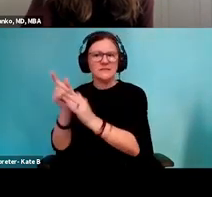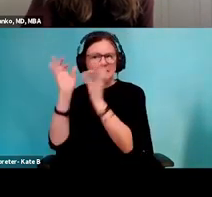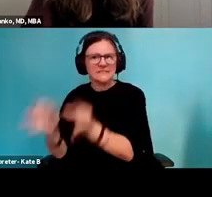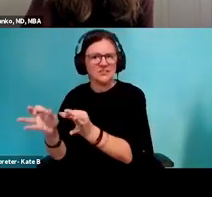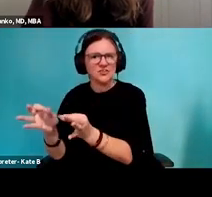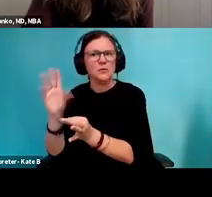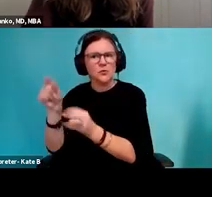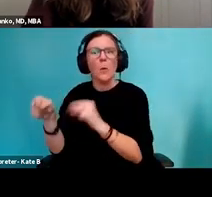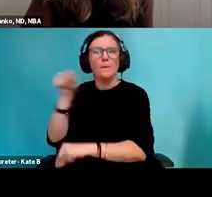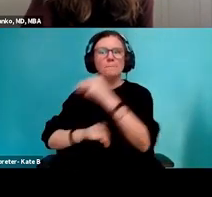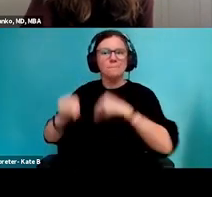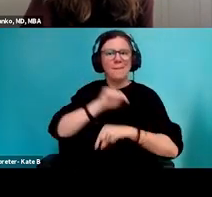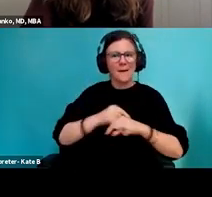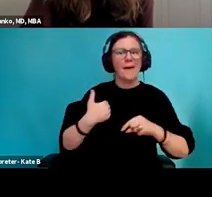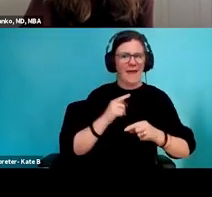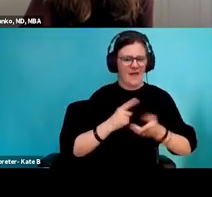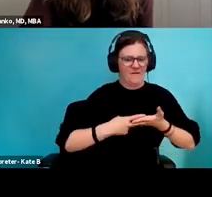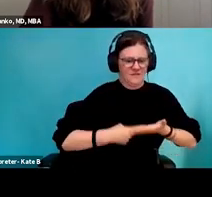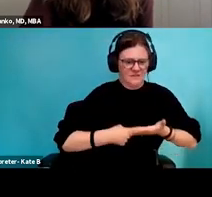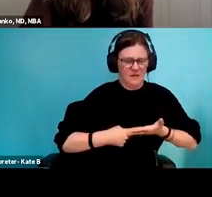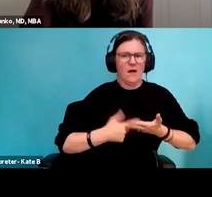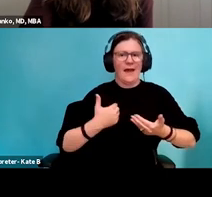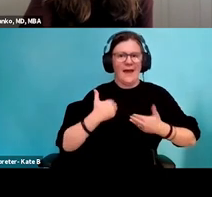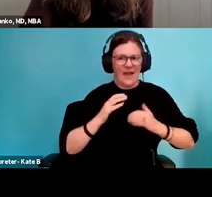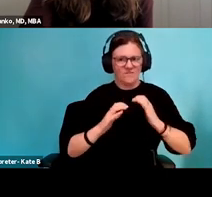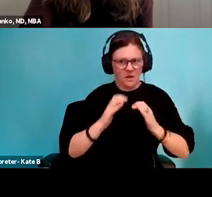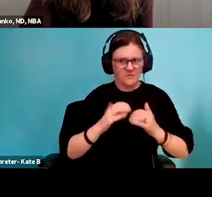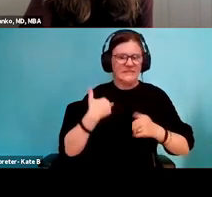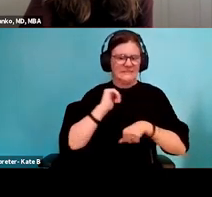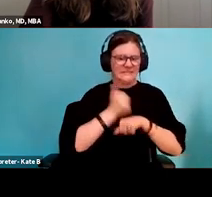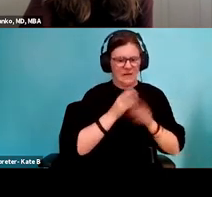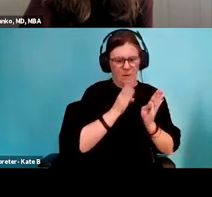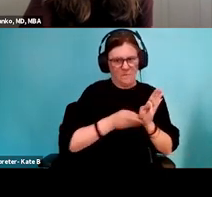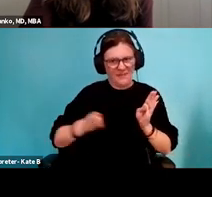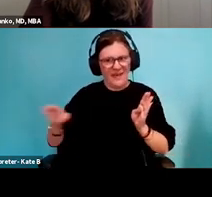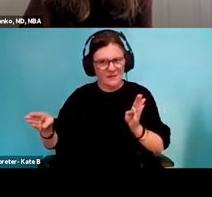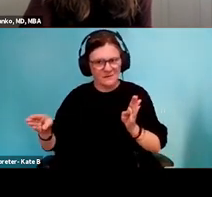to try to put together the resources and the team or having a plan in place. If you are